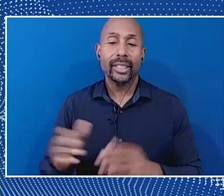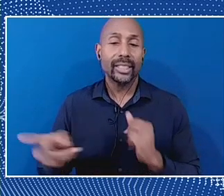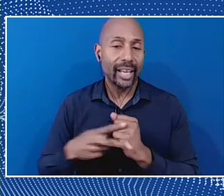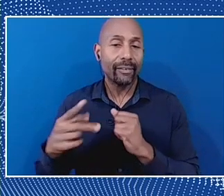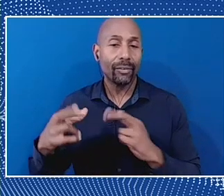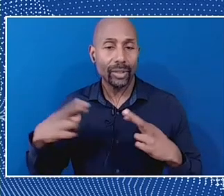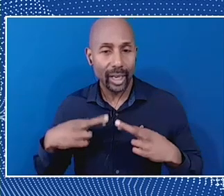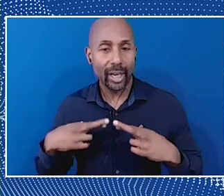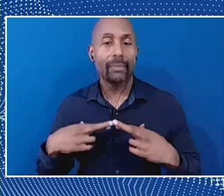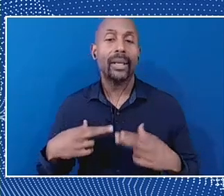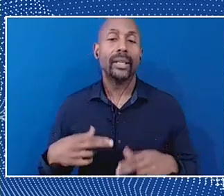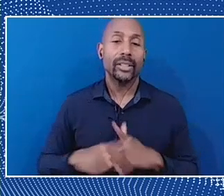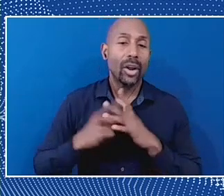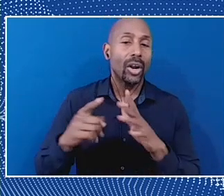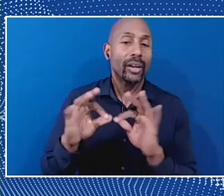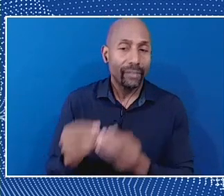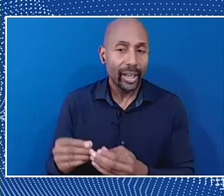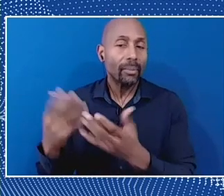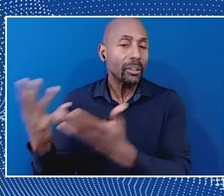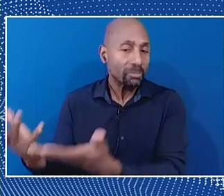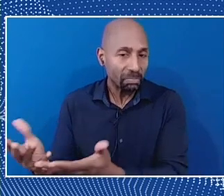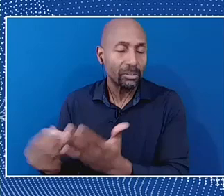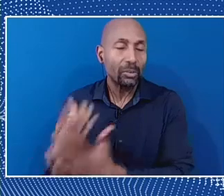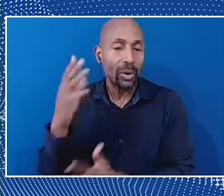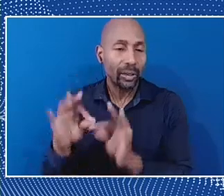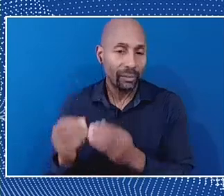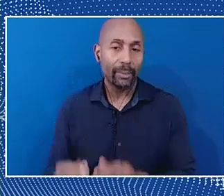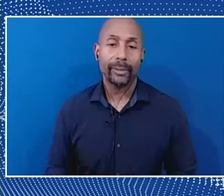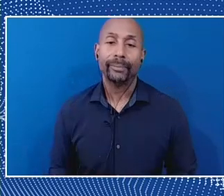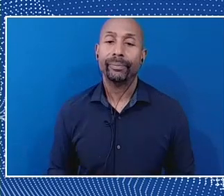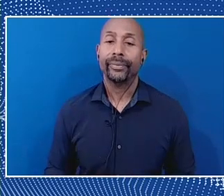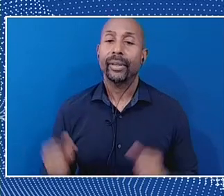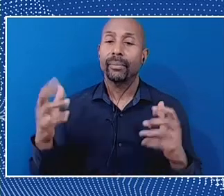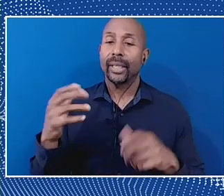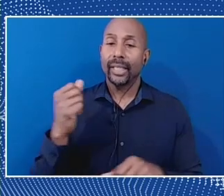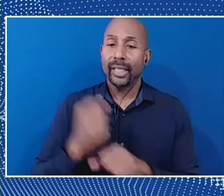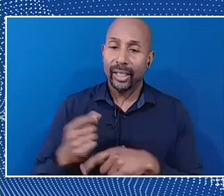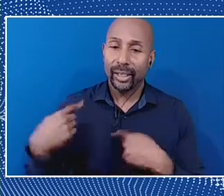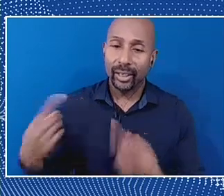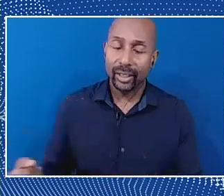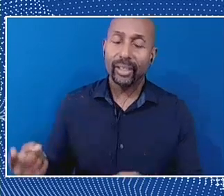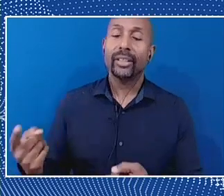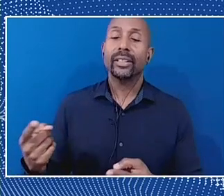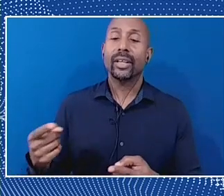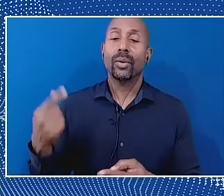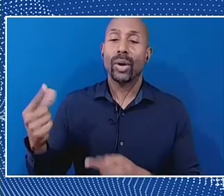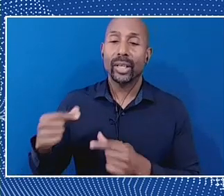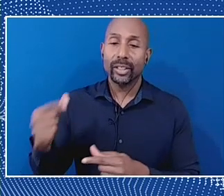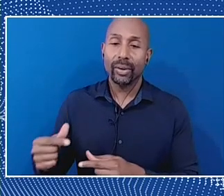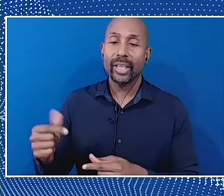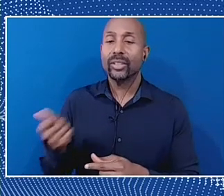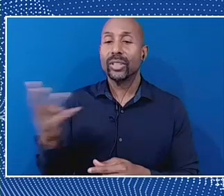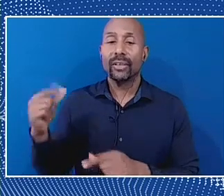lifetime of student debt, which has denied an entire generation of borrowers higher education's promise of economic mobility.